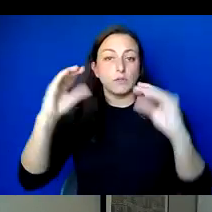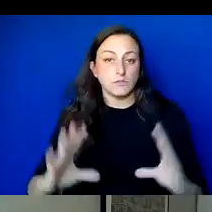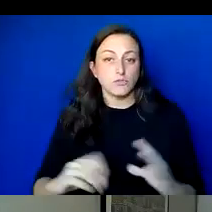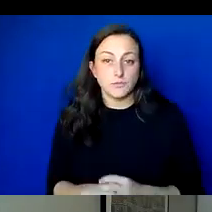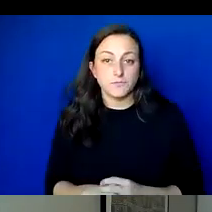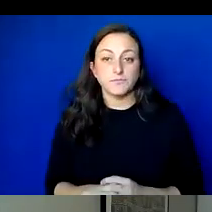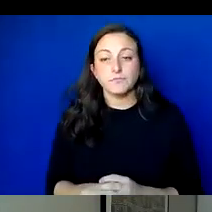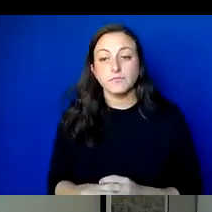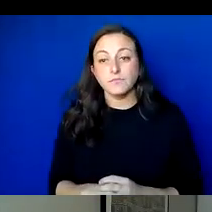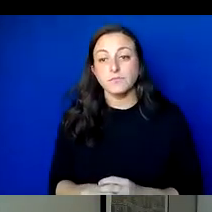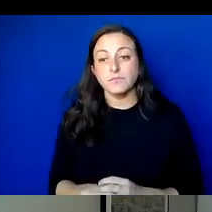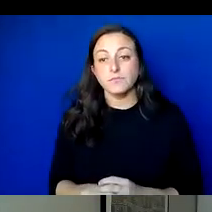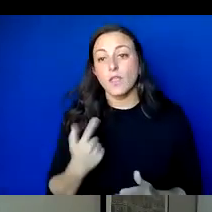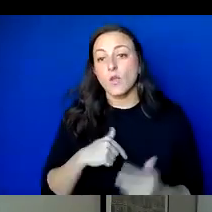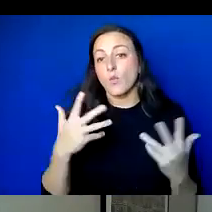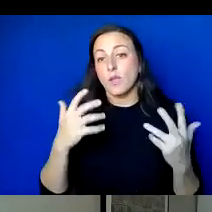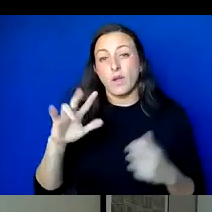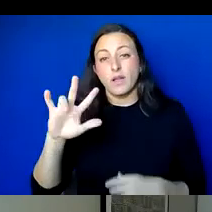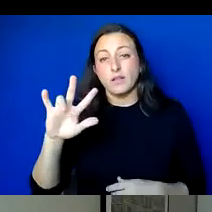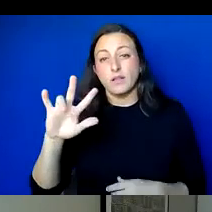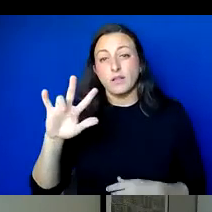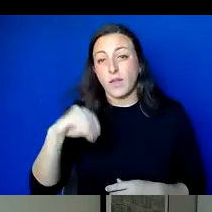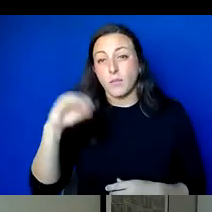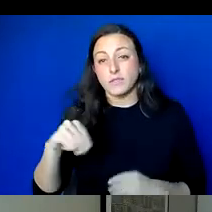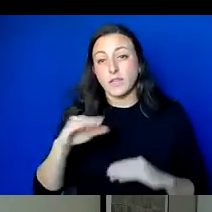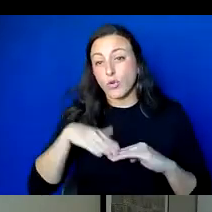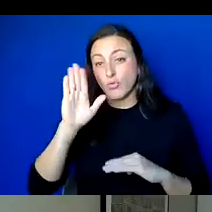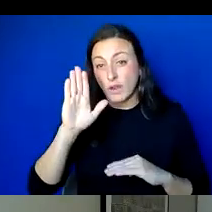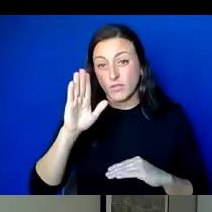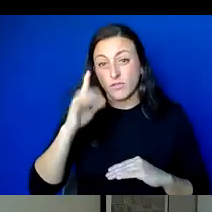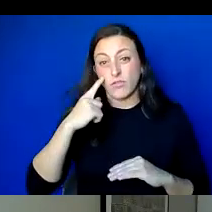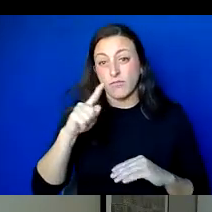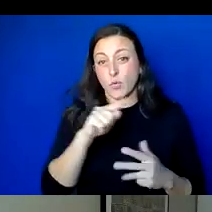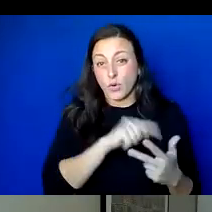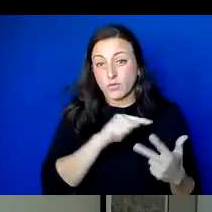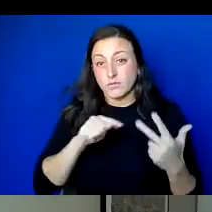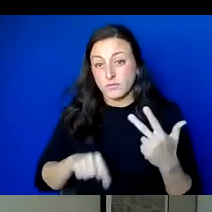75 percent or greater, all depending on how much or how many of the teachers are